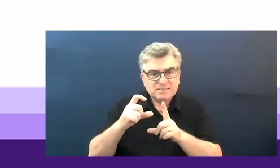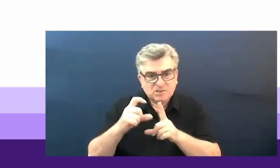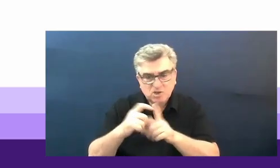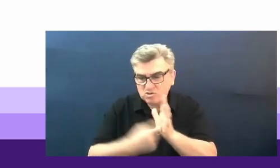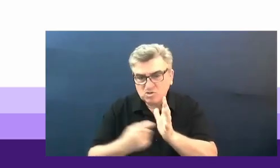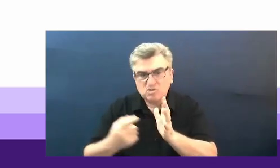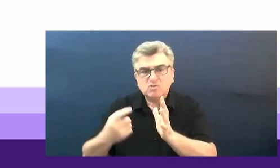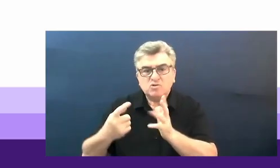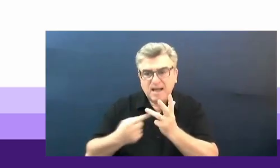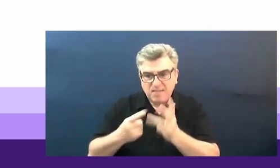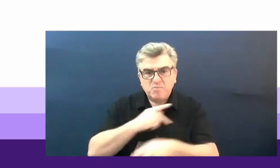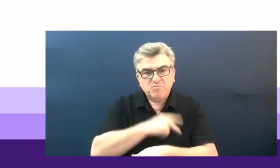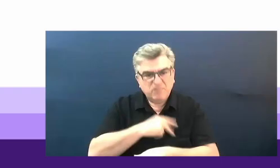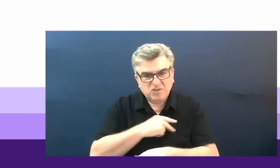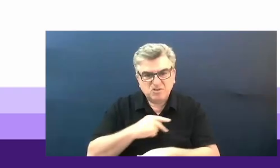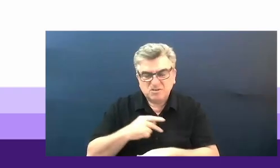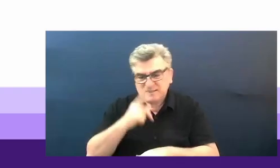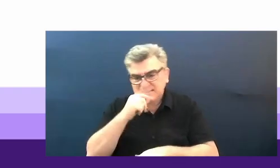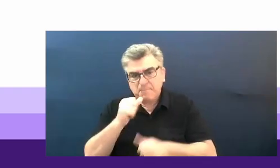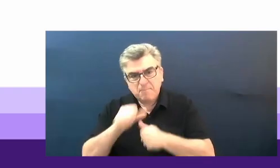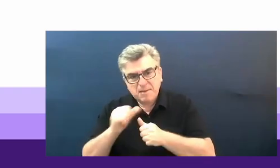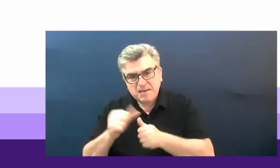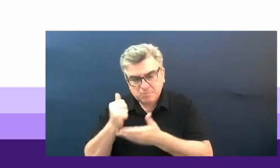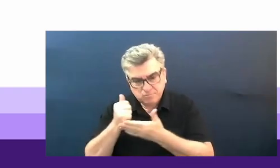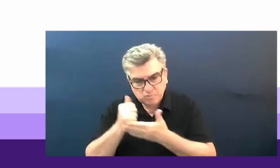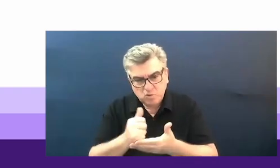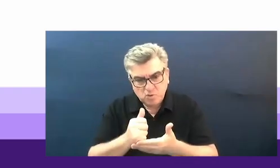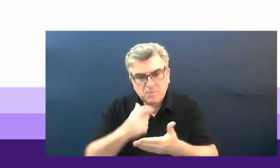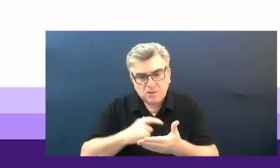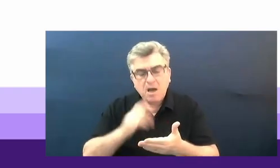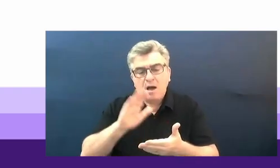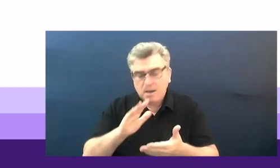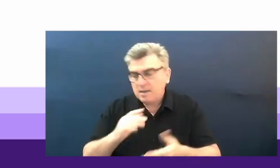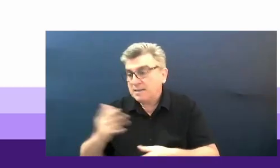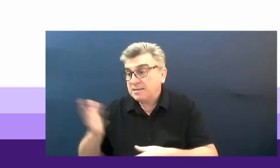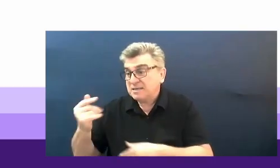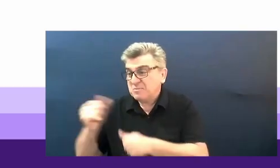supporting people with disability when they know they've got another resource to call on.